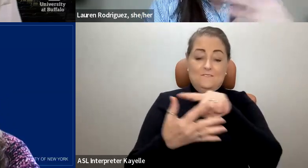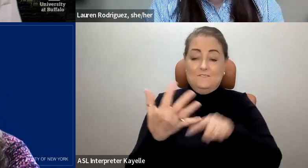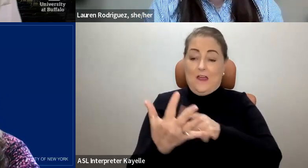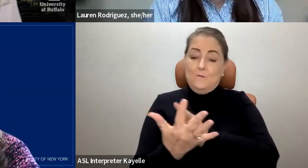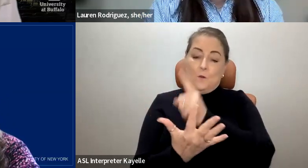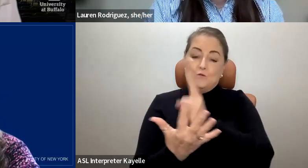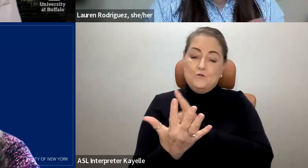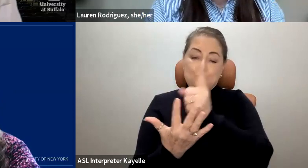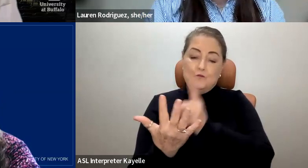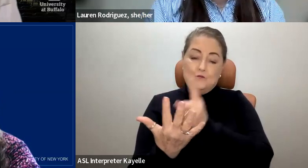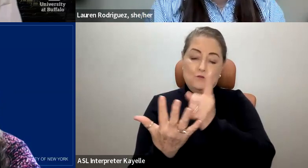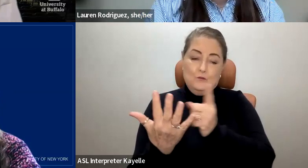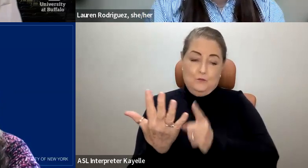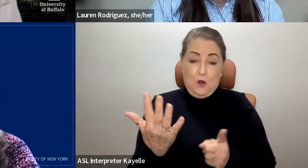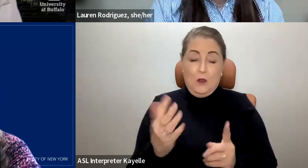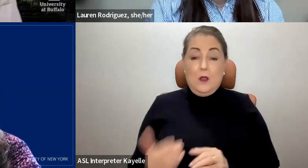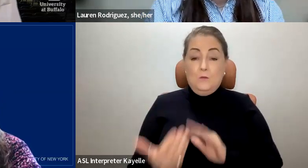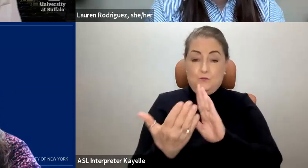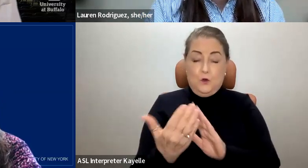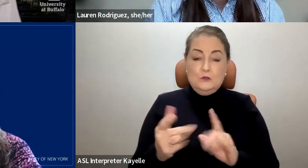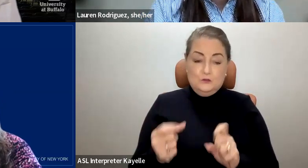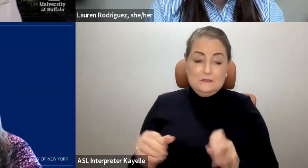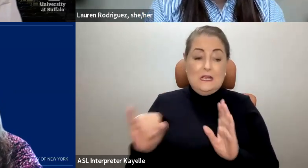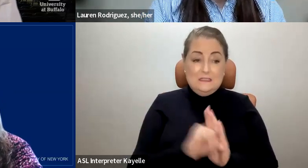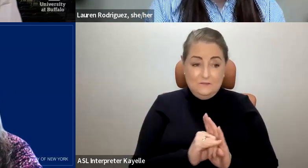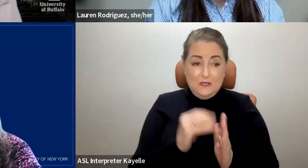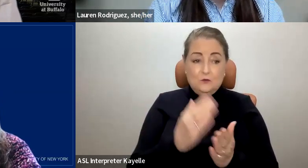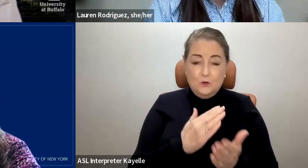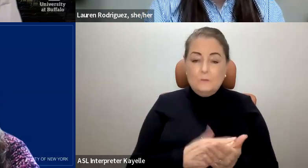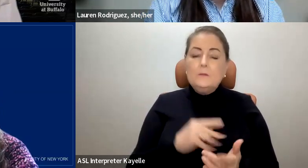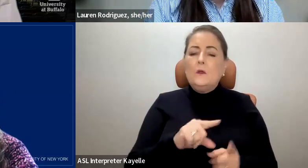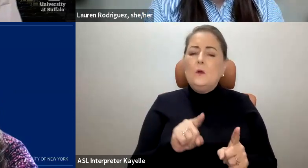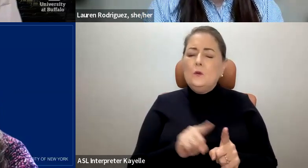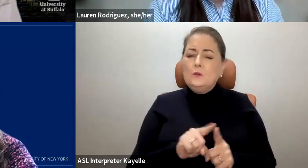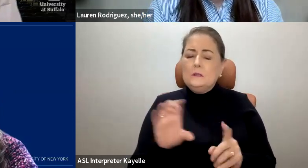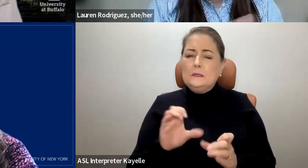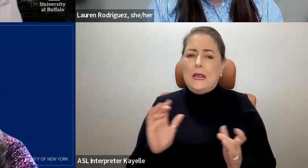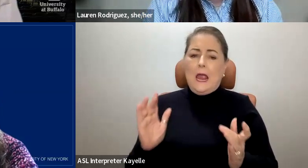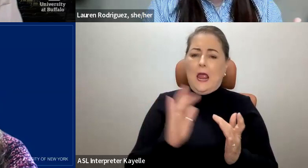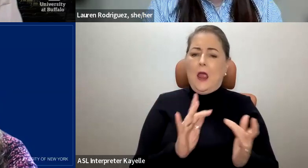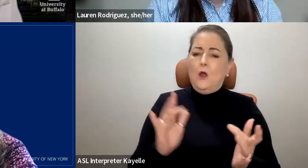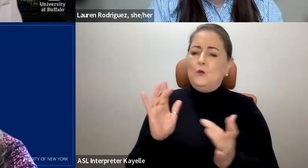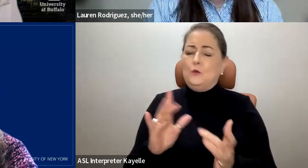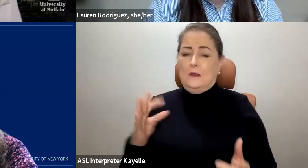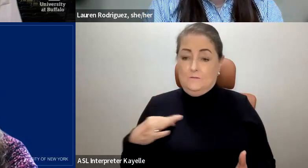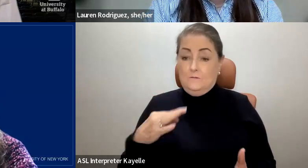talked about how disability services identified horses. She also did outreach to faculty and still does for what they